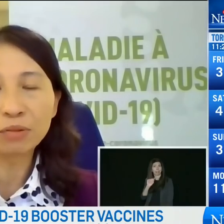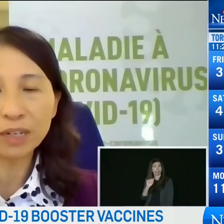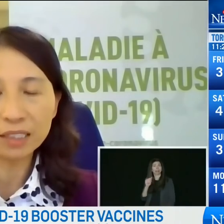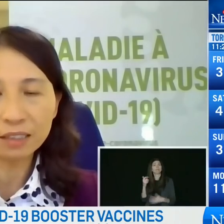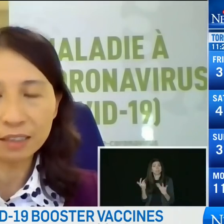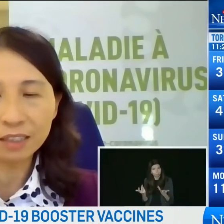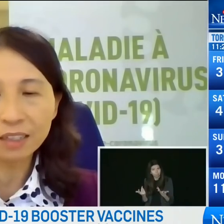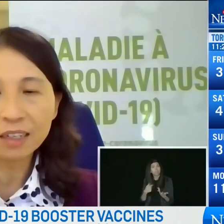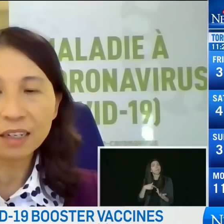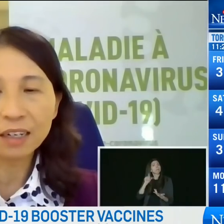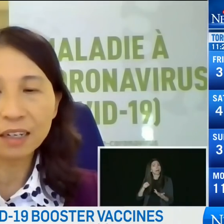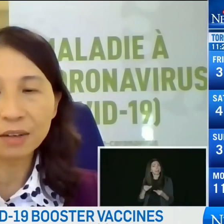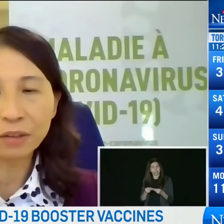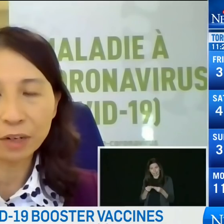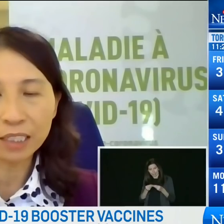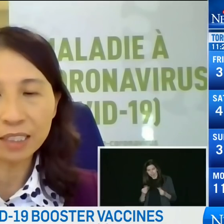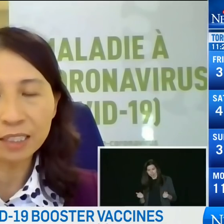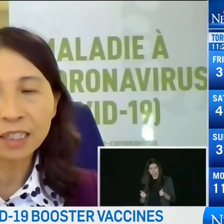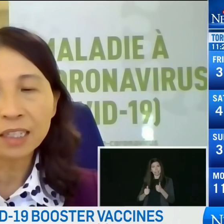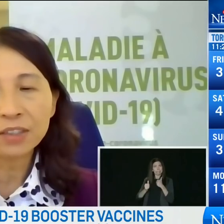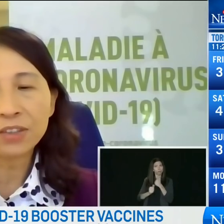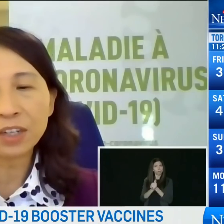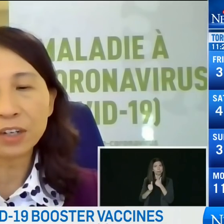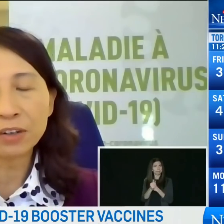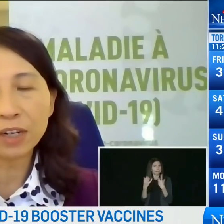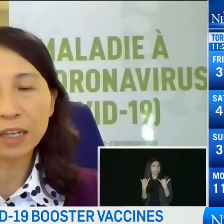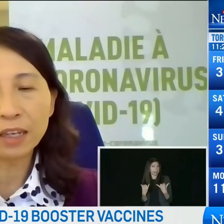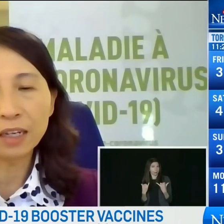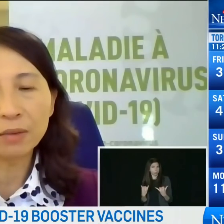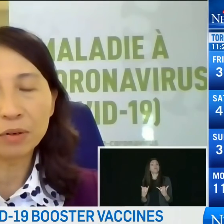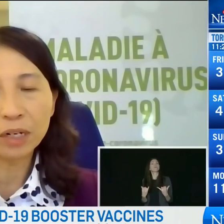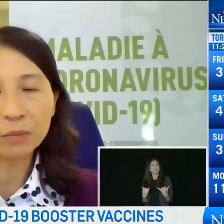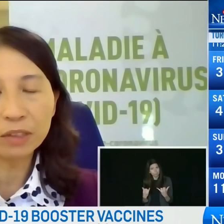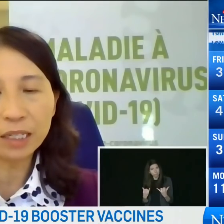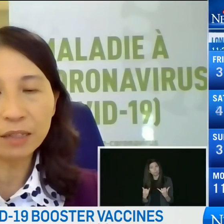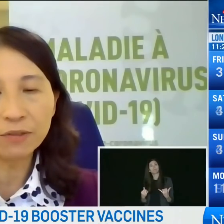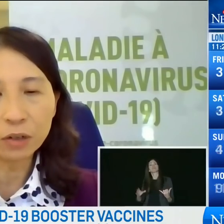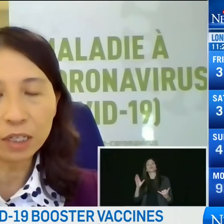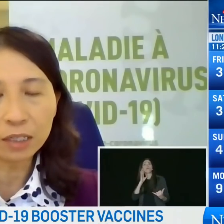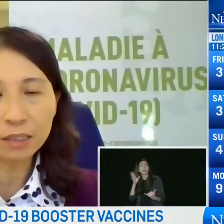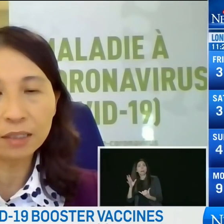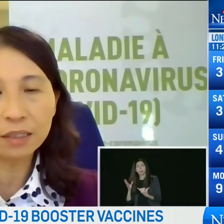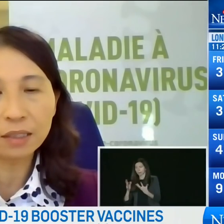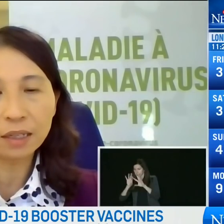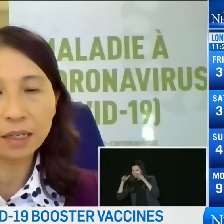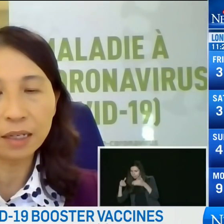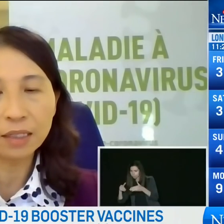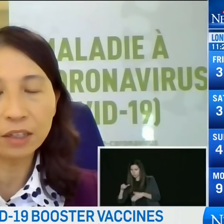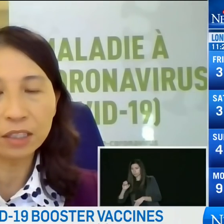HAVE IN CANADA AND SO WE HAVE TO